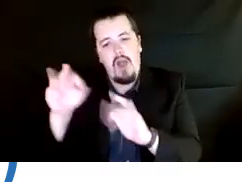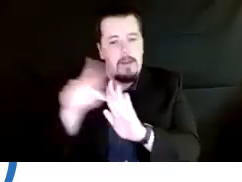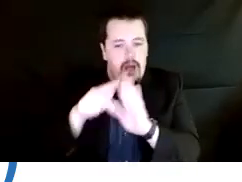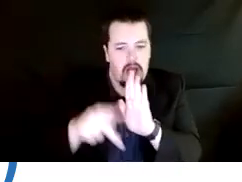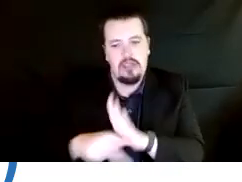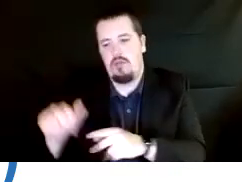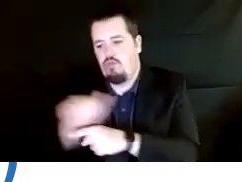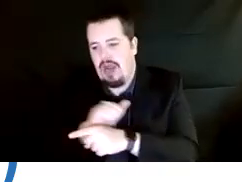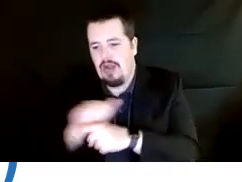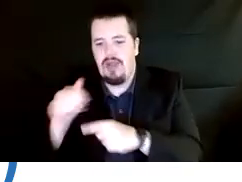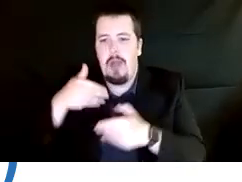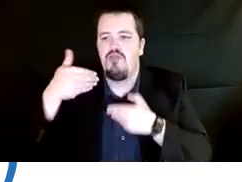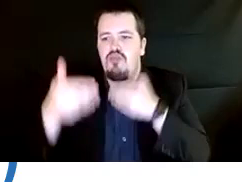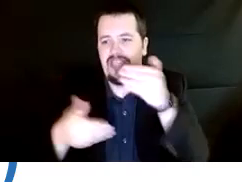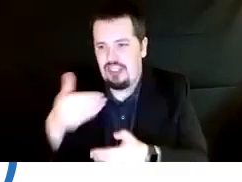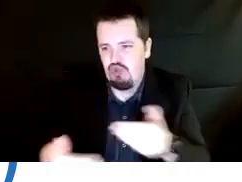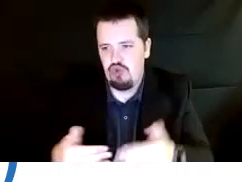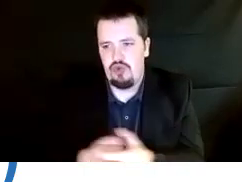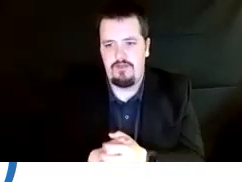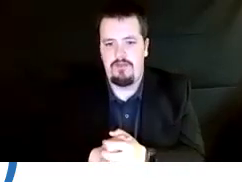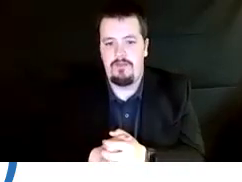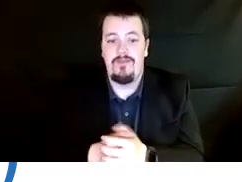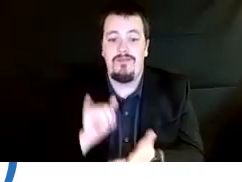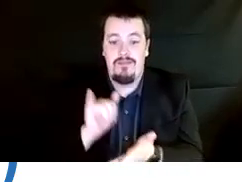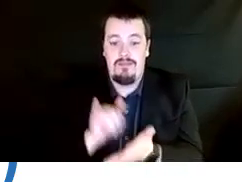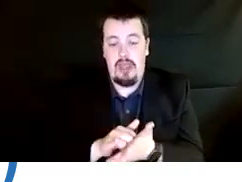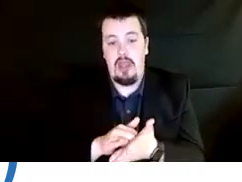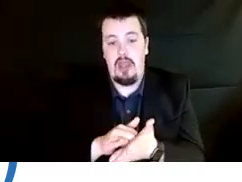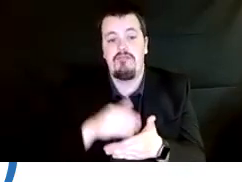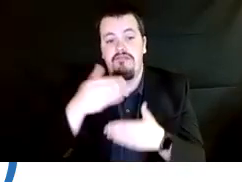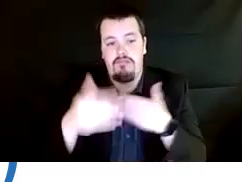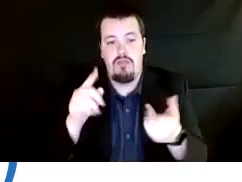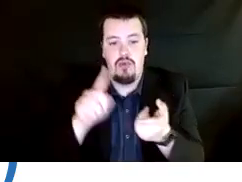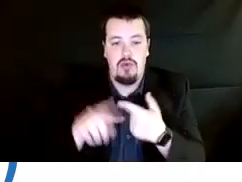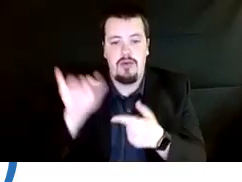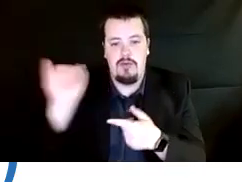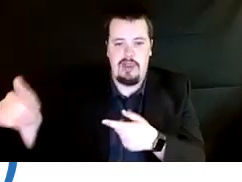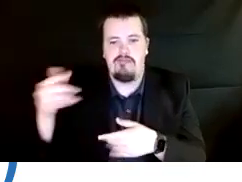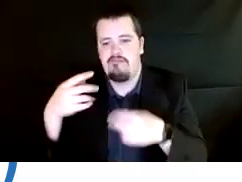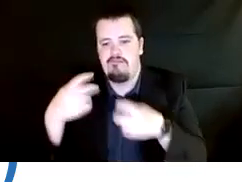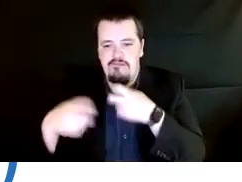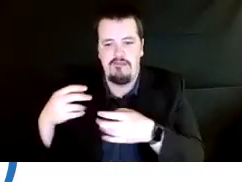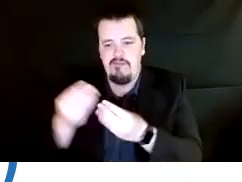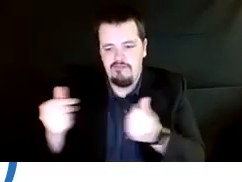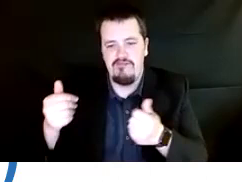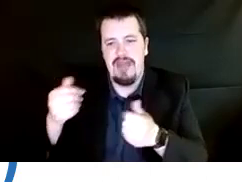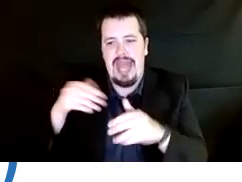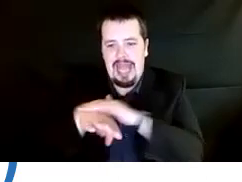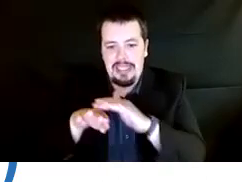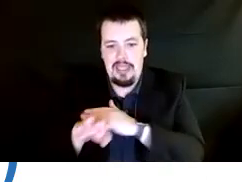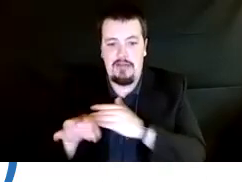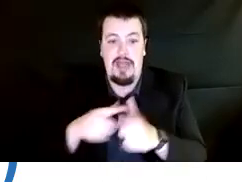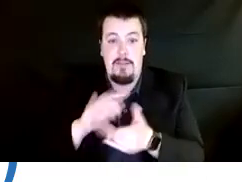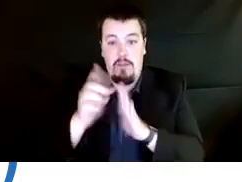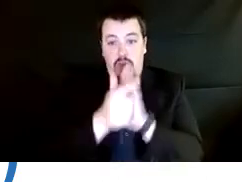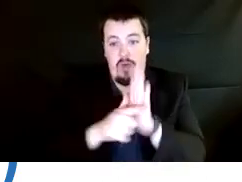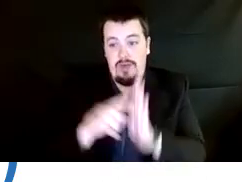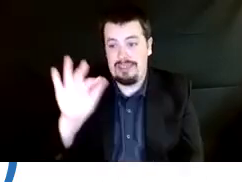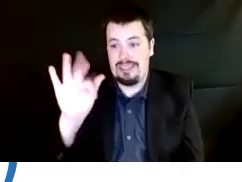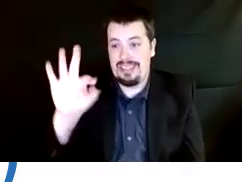procedures and that gets to our programmatic access ...as I said it became large in 1990 and um